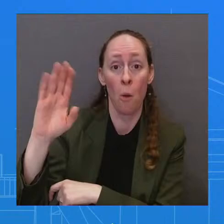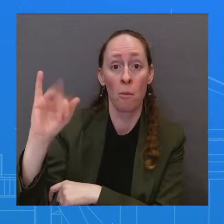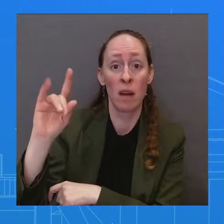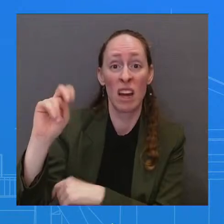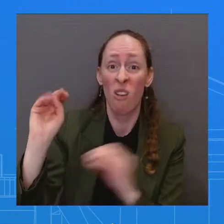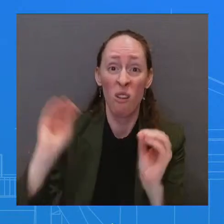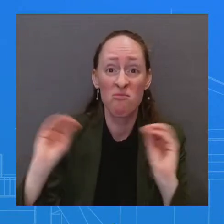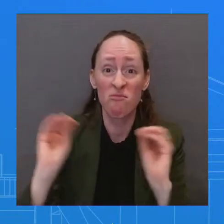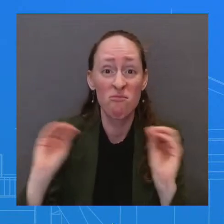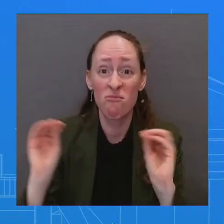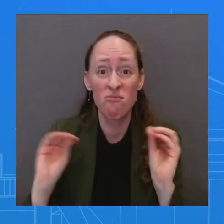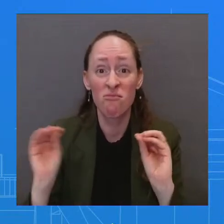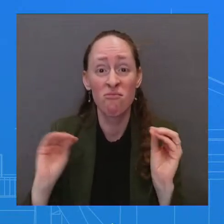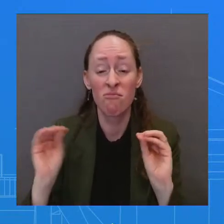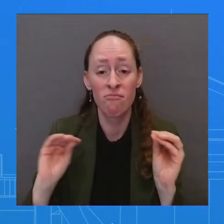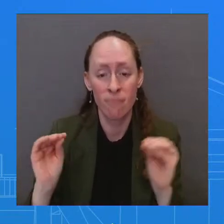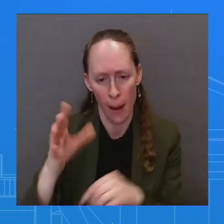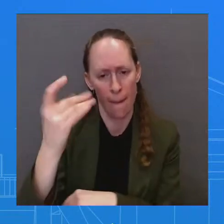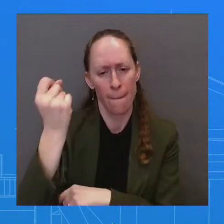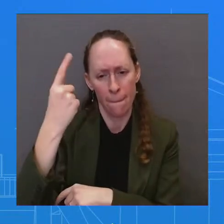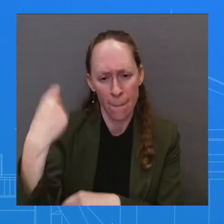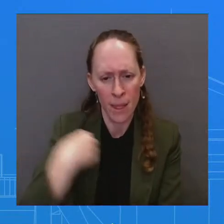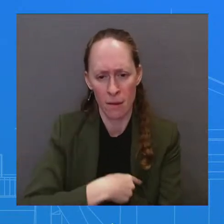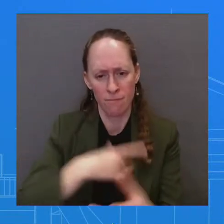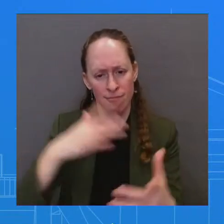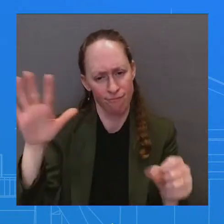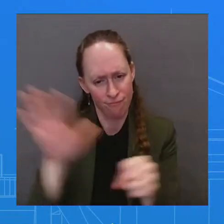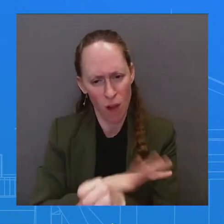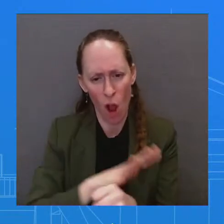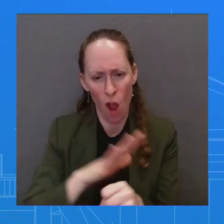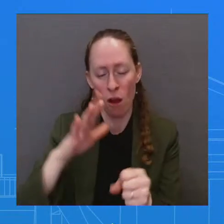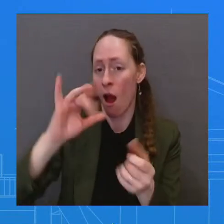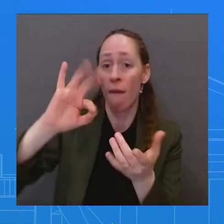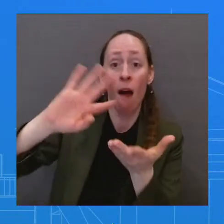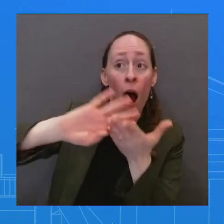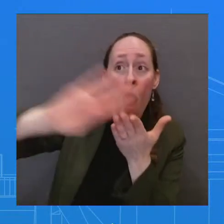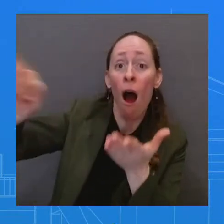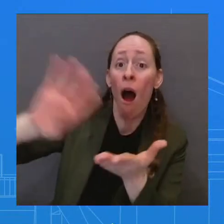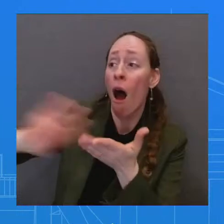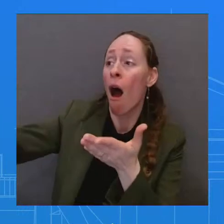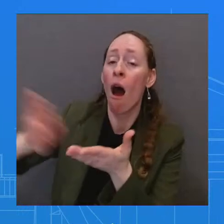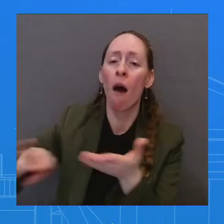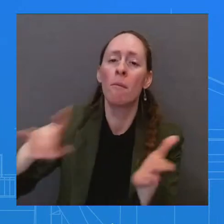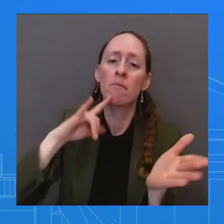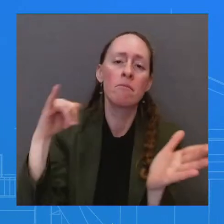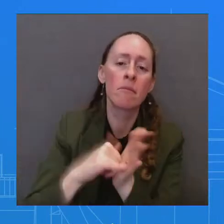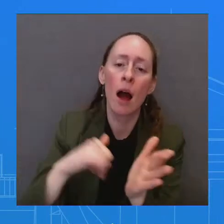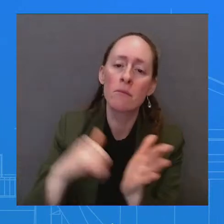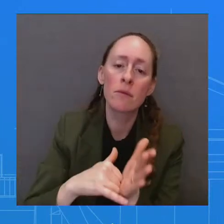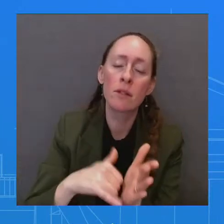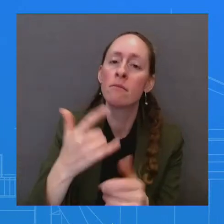the Amir of Qatar, Prime Minister Netanyahu, and President Sisi of Egypt, thr- -- and King Abdullah of Jordan.